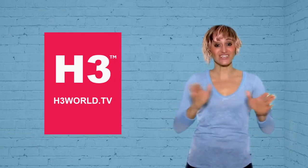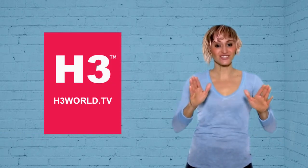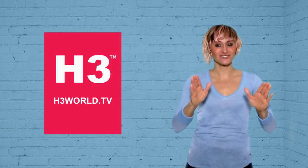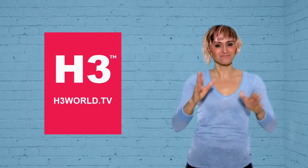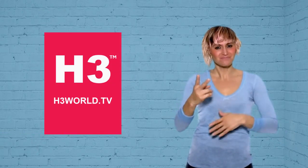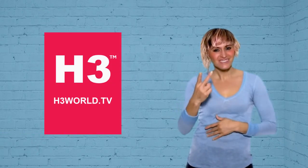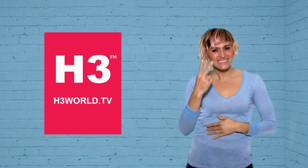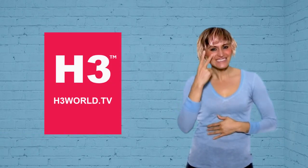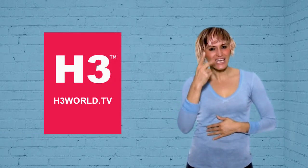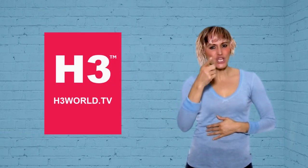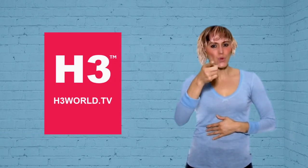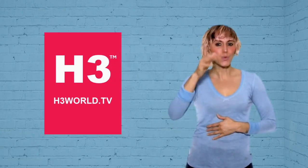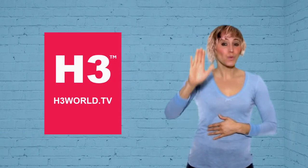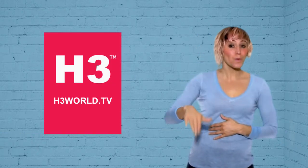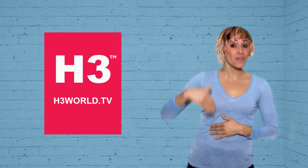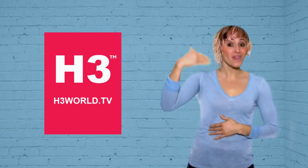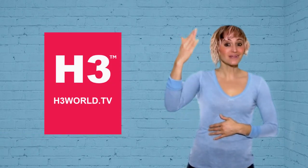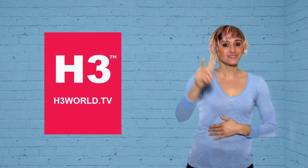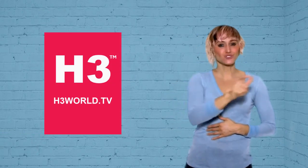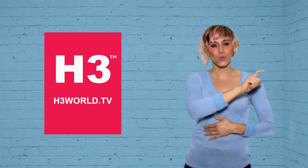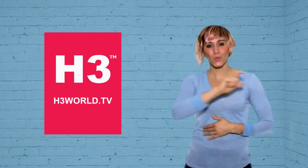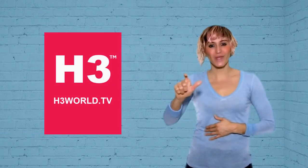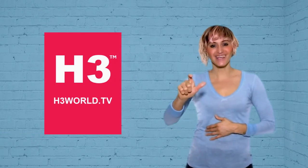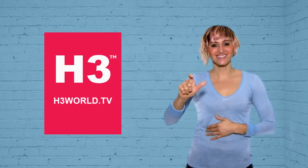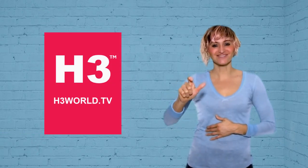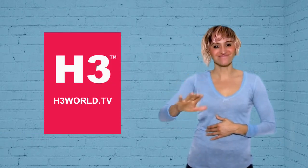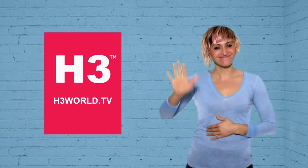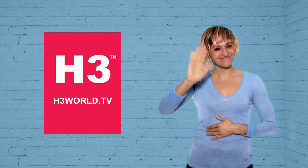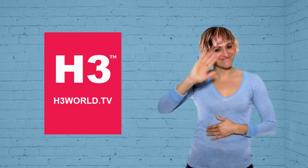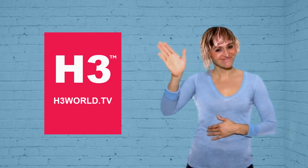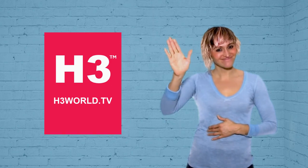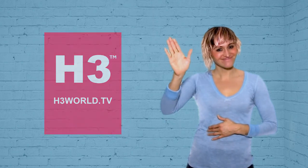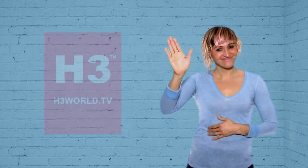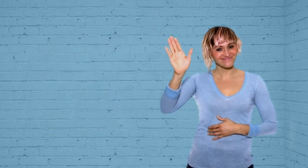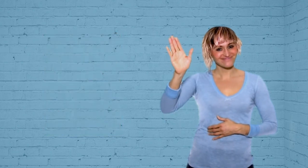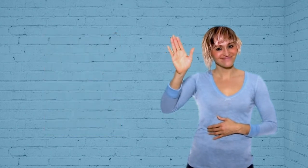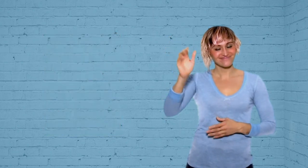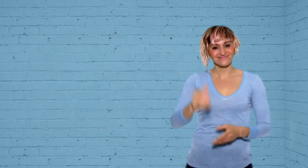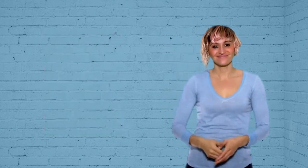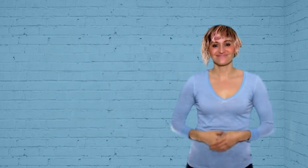See you next week!